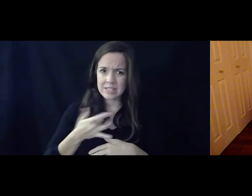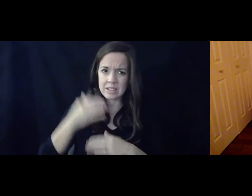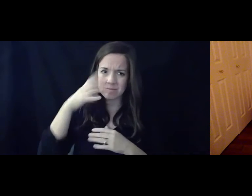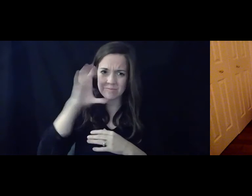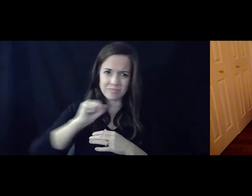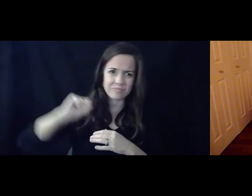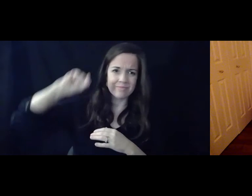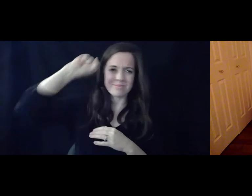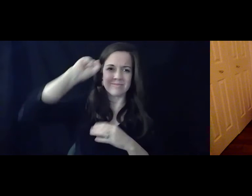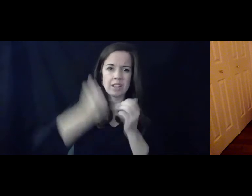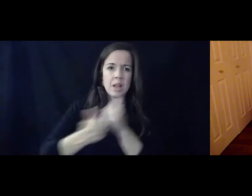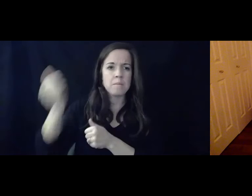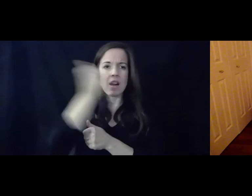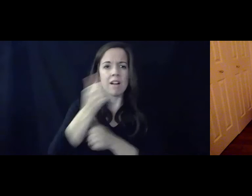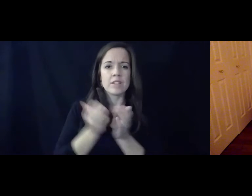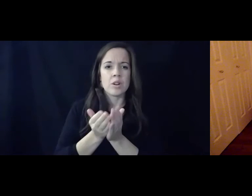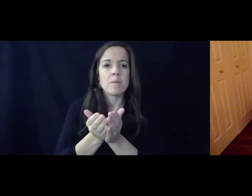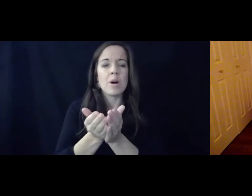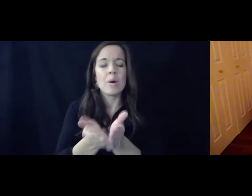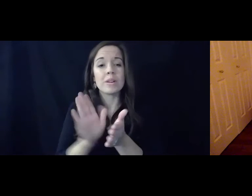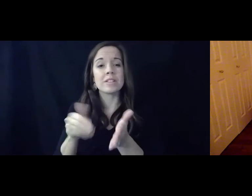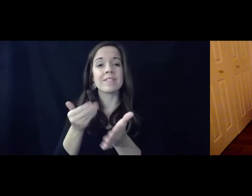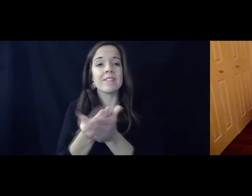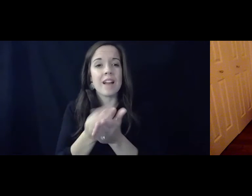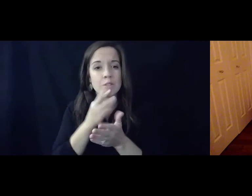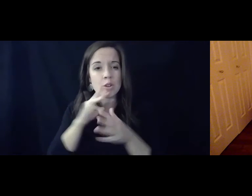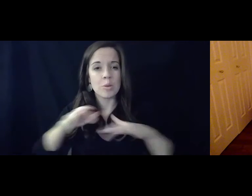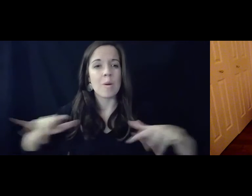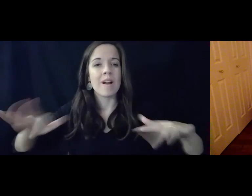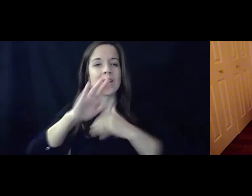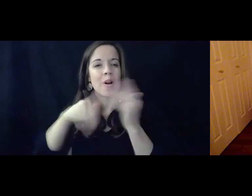that hastened it towards water, all grease and alabaster. The sun